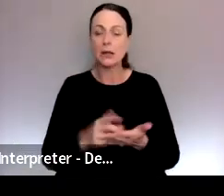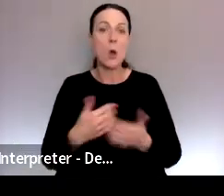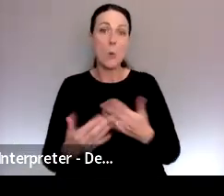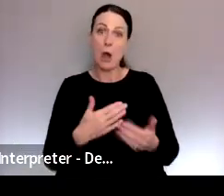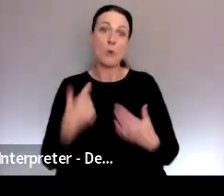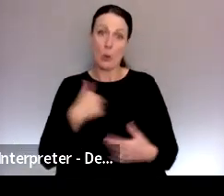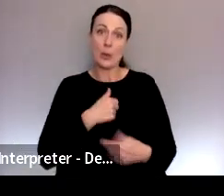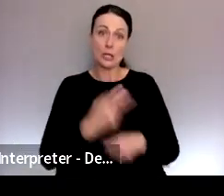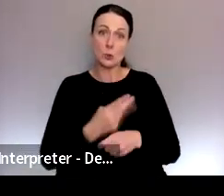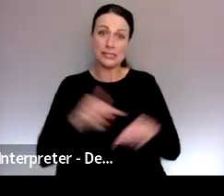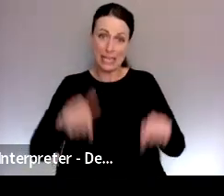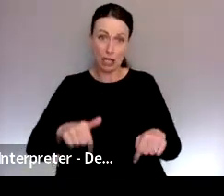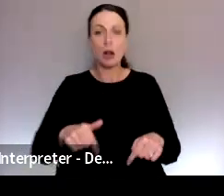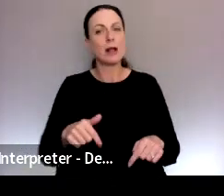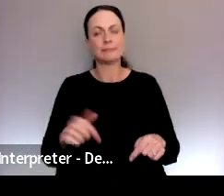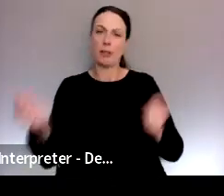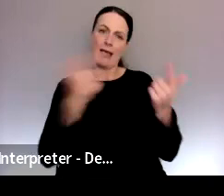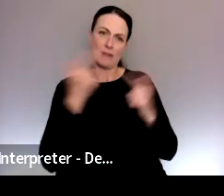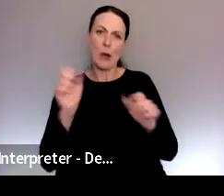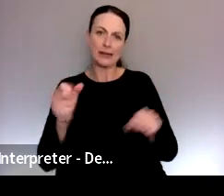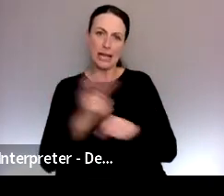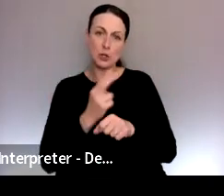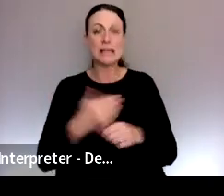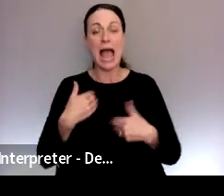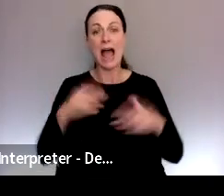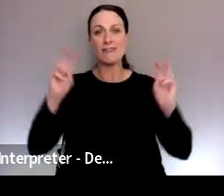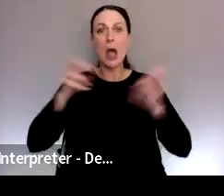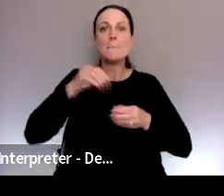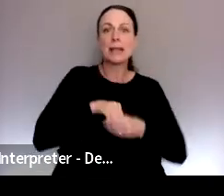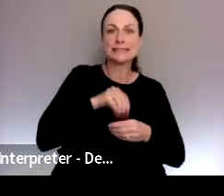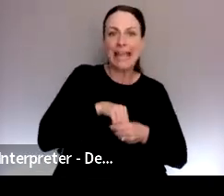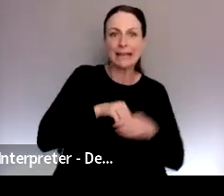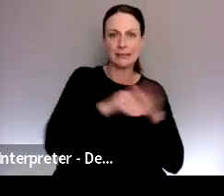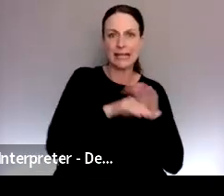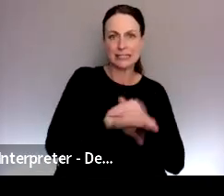what everyone uses, have ready-made or built-in accessibility features